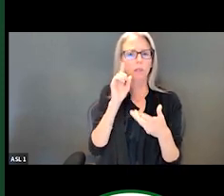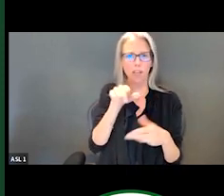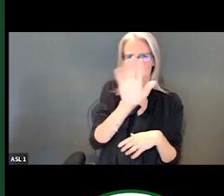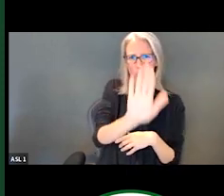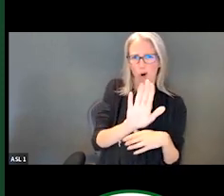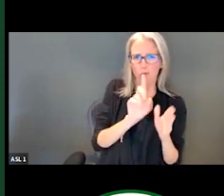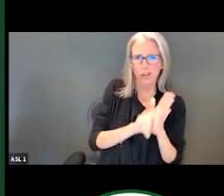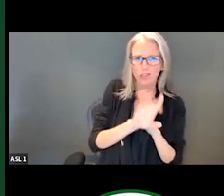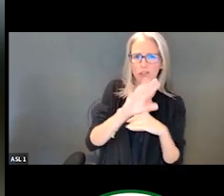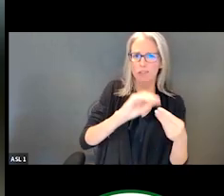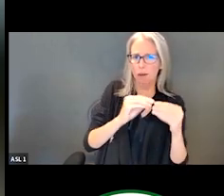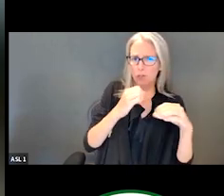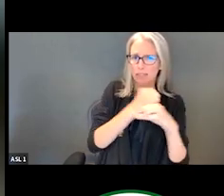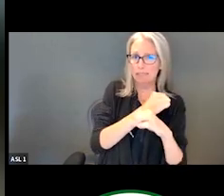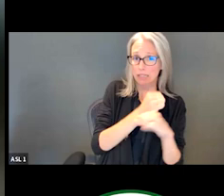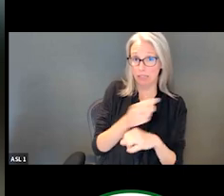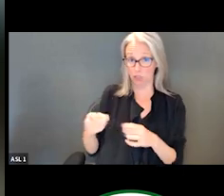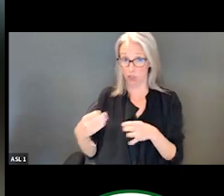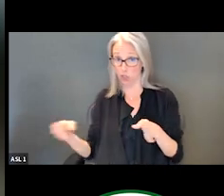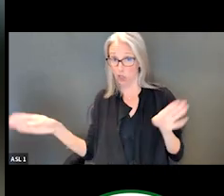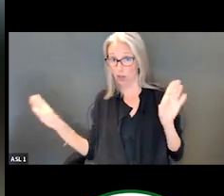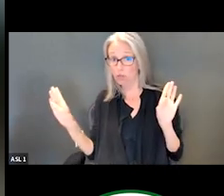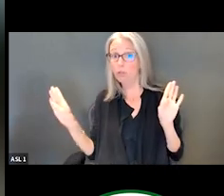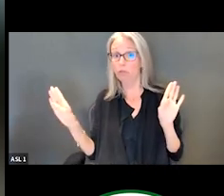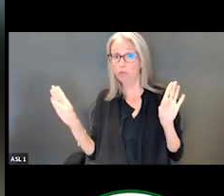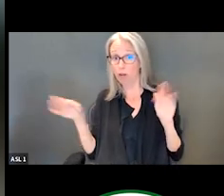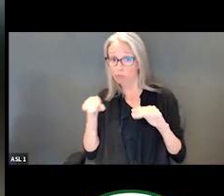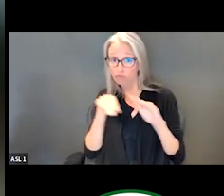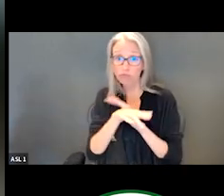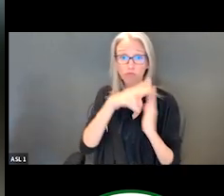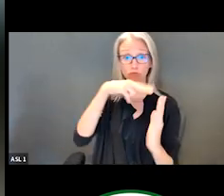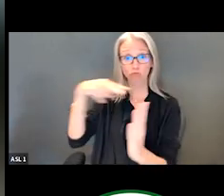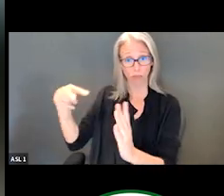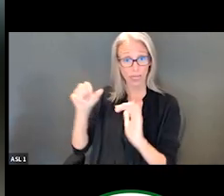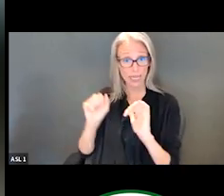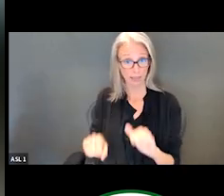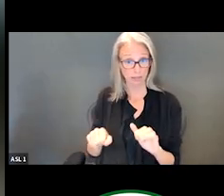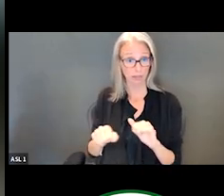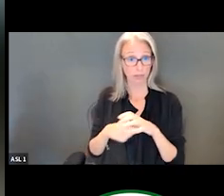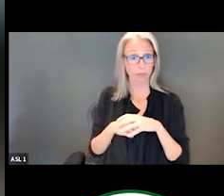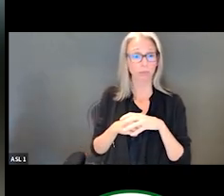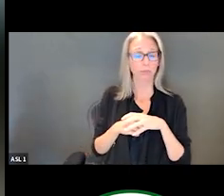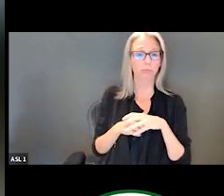Yeah, absolutely. I should maybe begin with just a bit of a point of clarification that